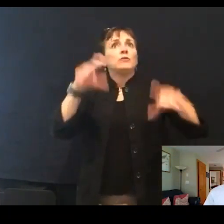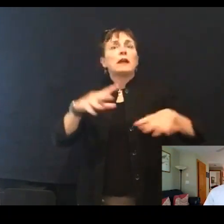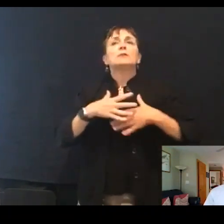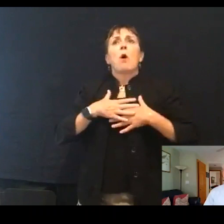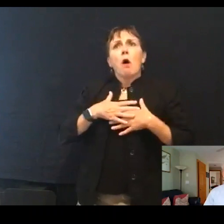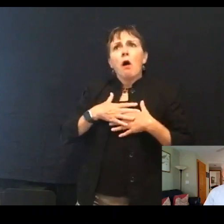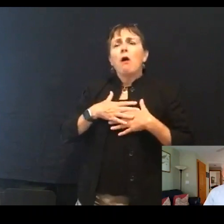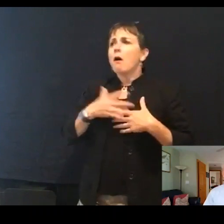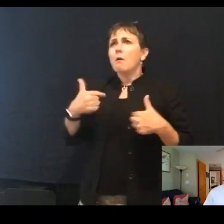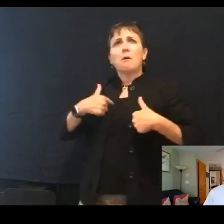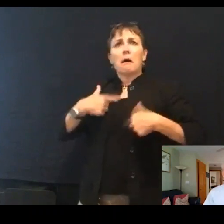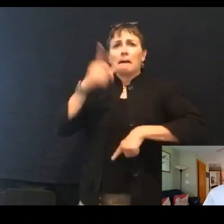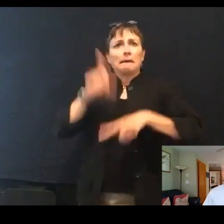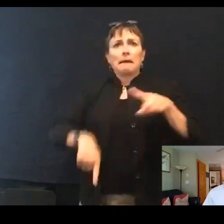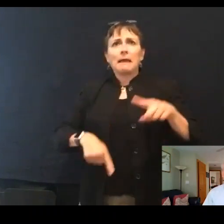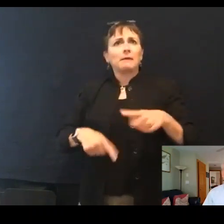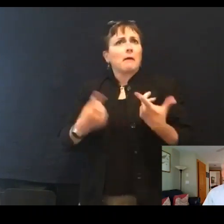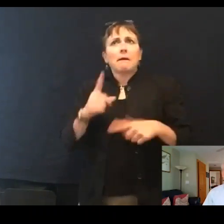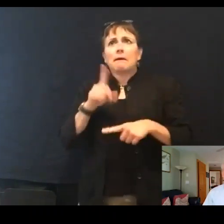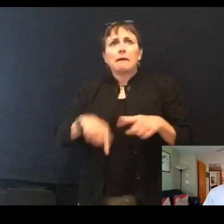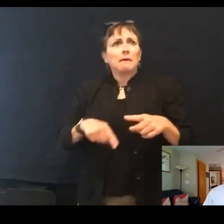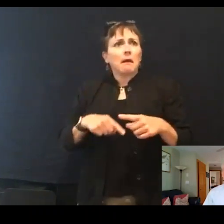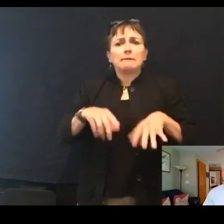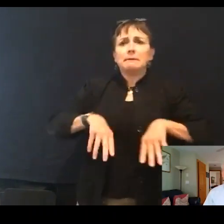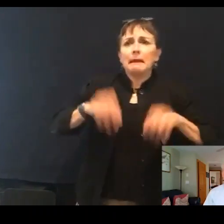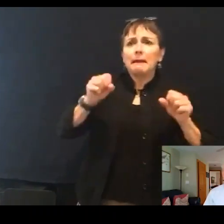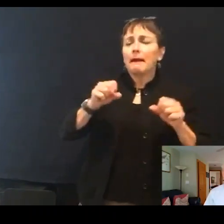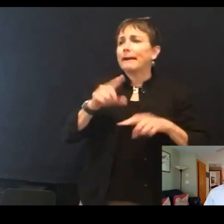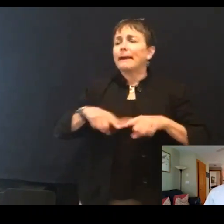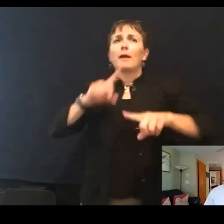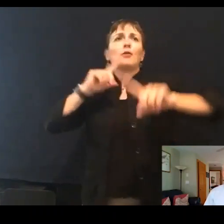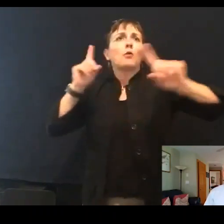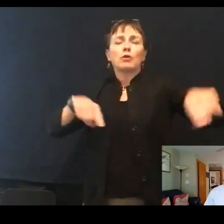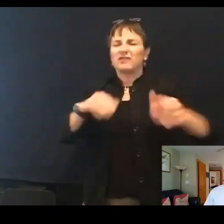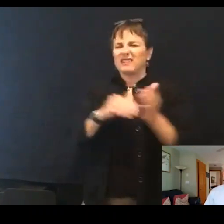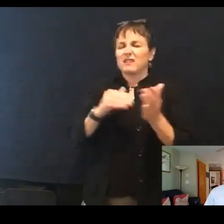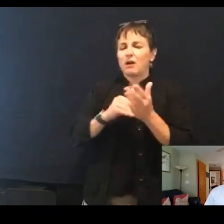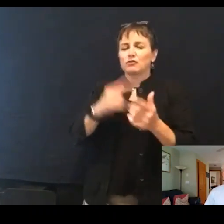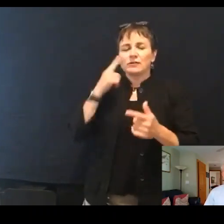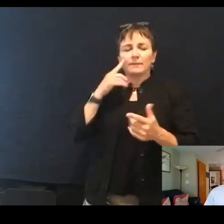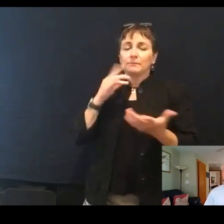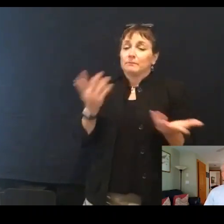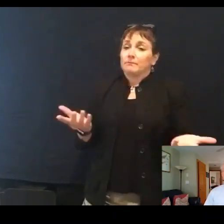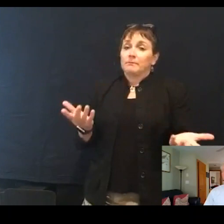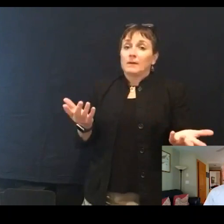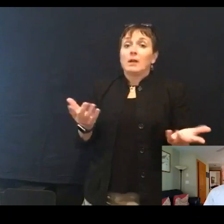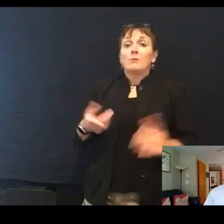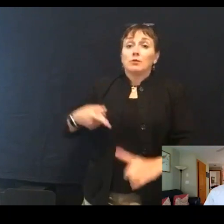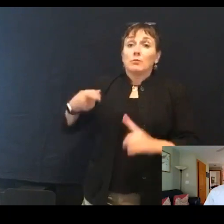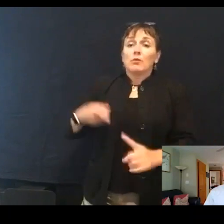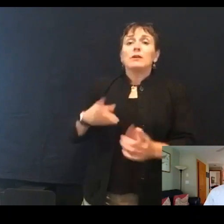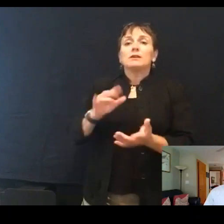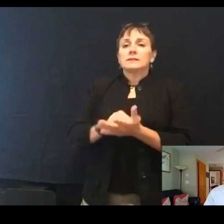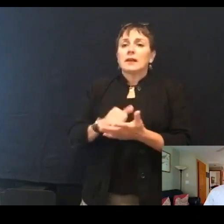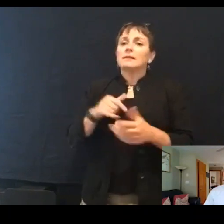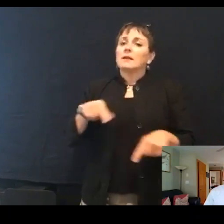expressed concern that they were not able to order the test. But more importantly, from the foundation's point of view,